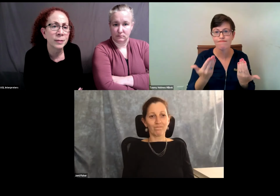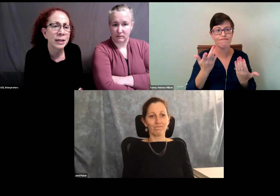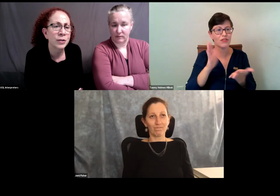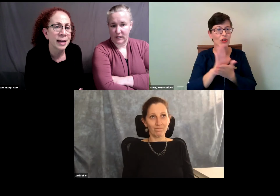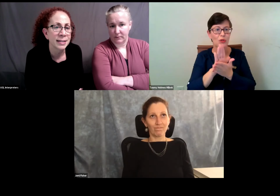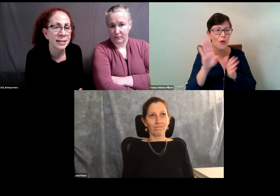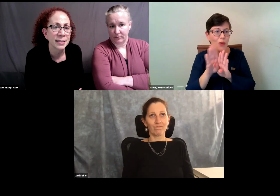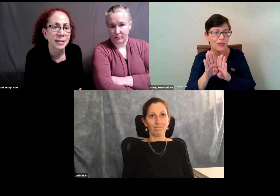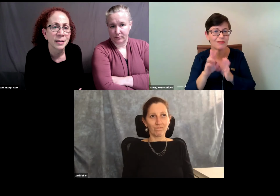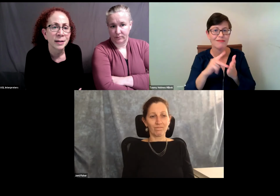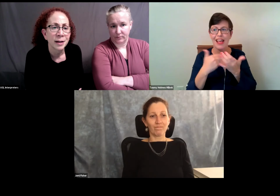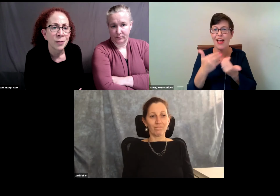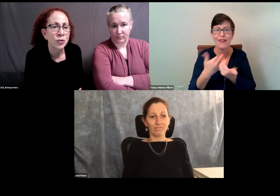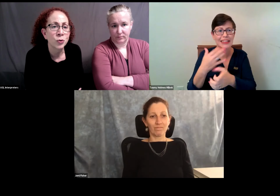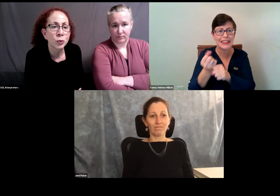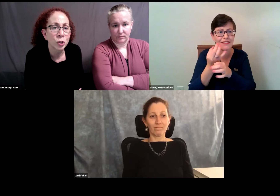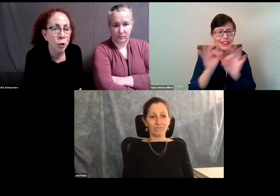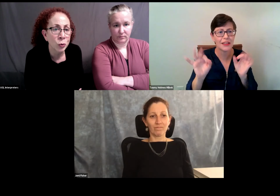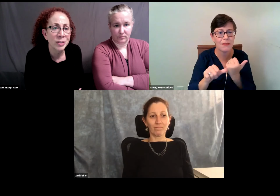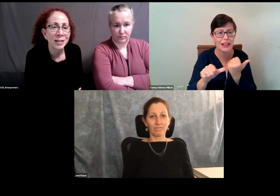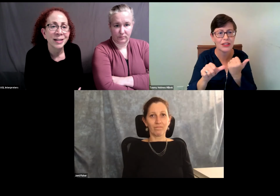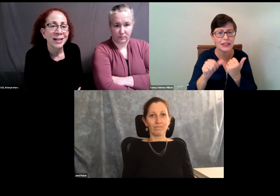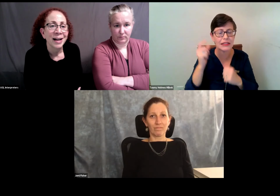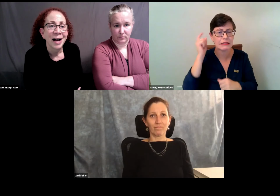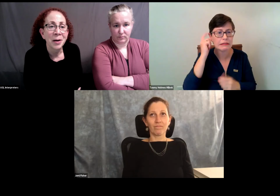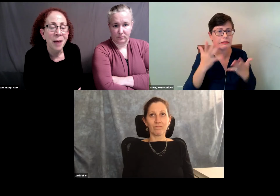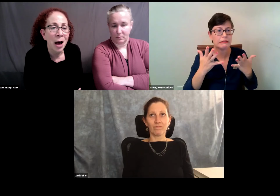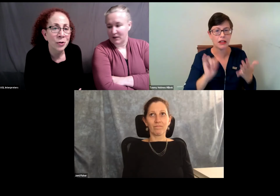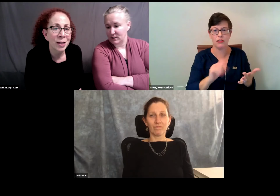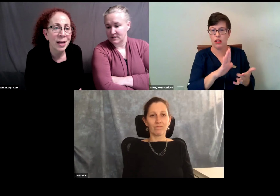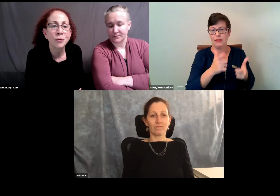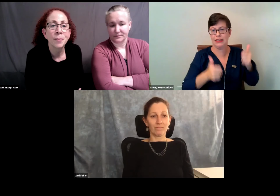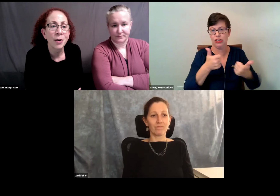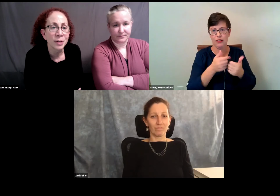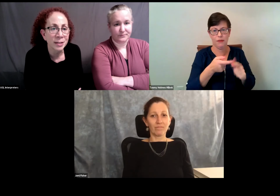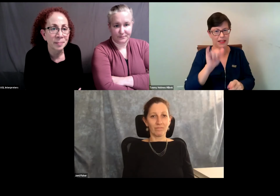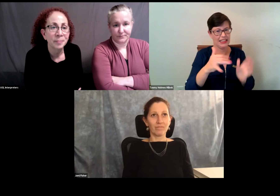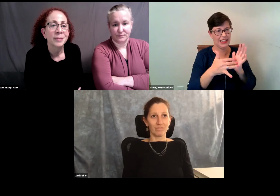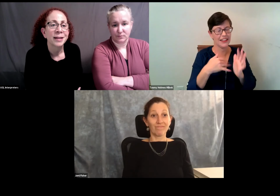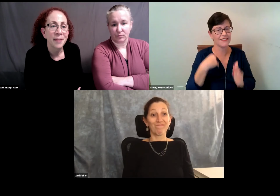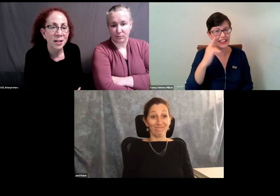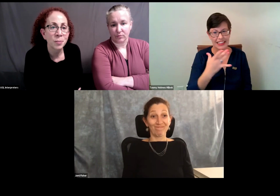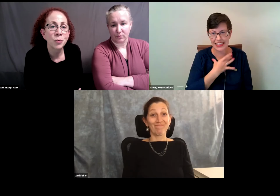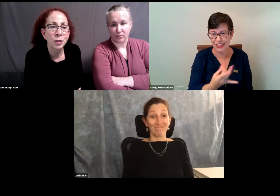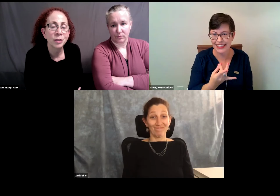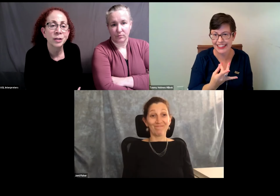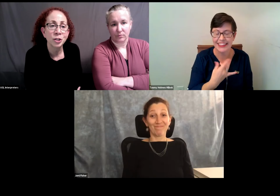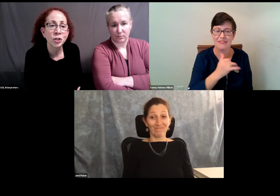hearing it assistance with scores closed, how do they get free batteries and that's been a real issues